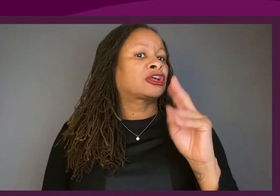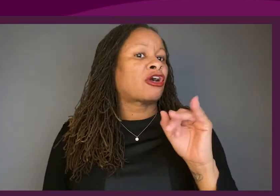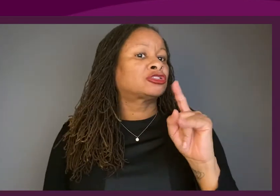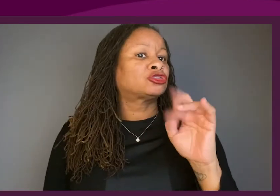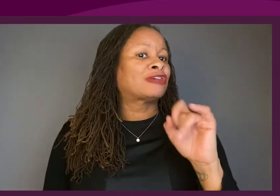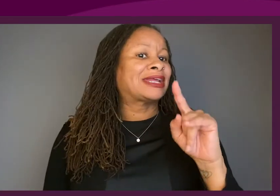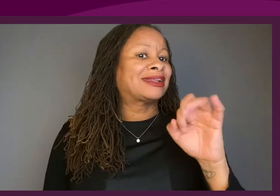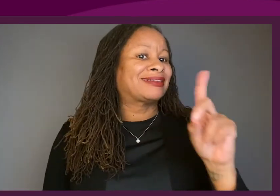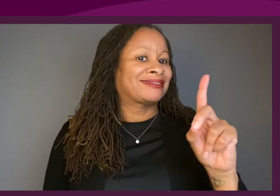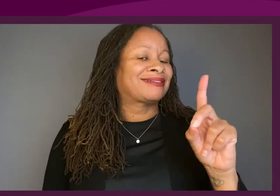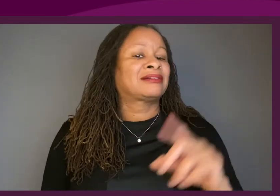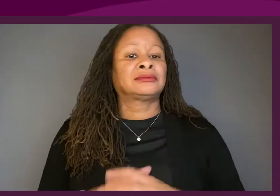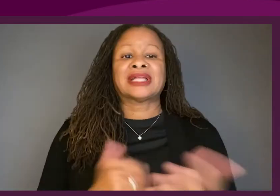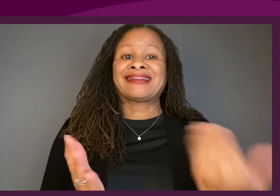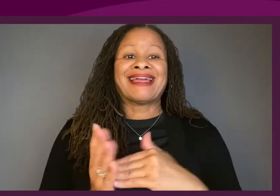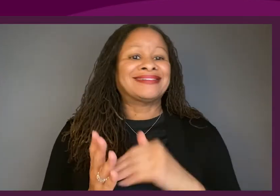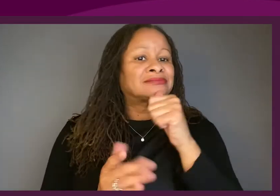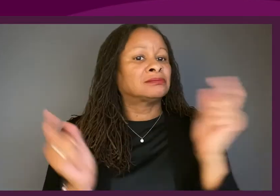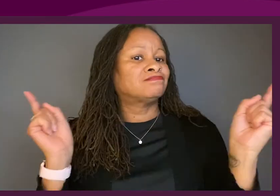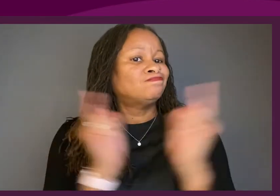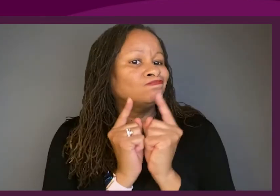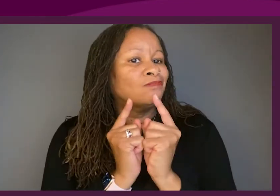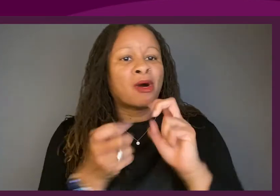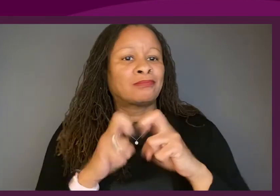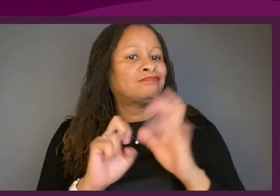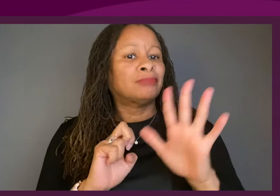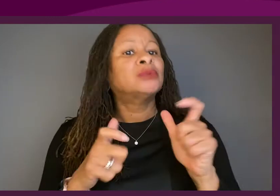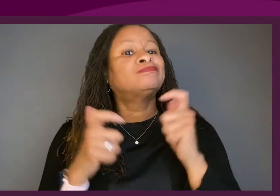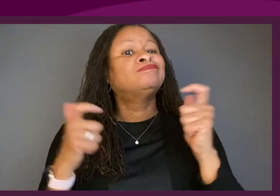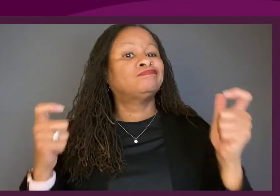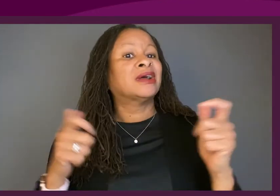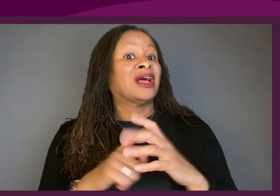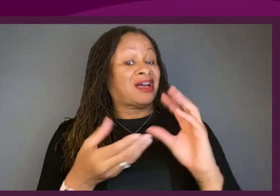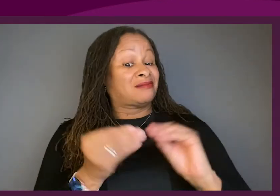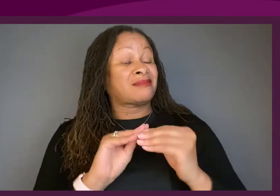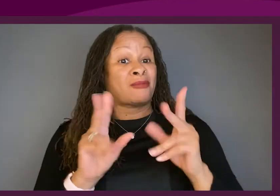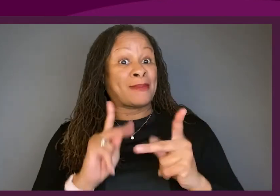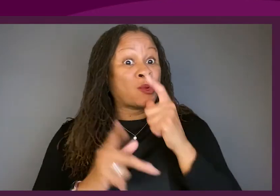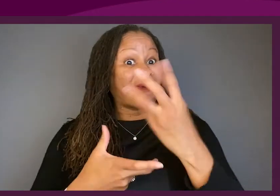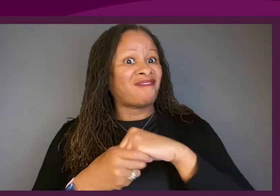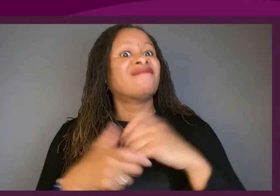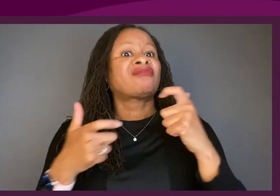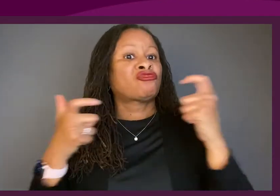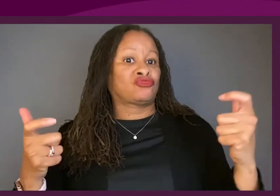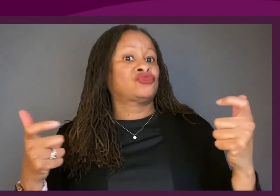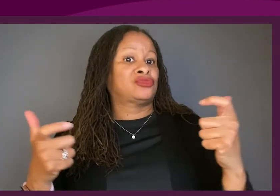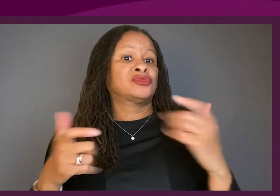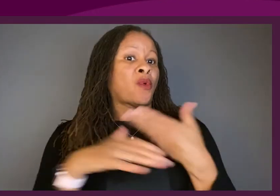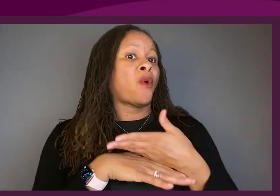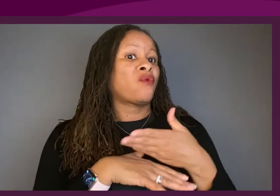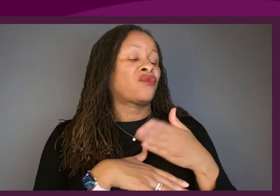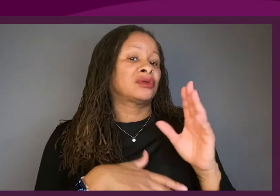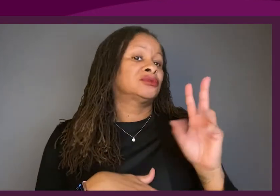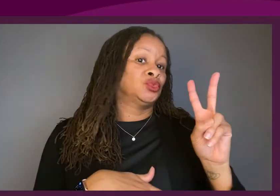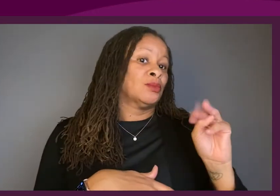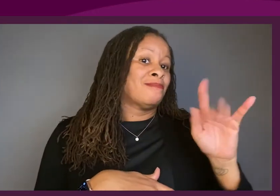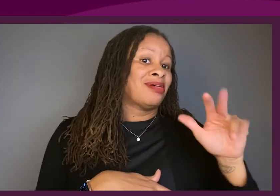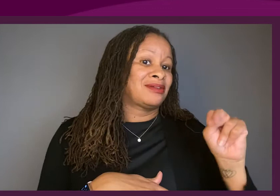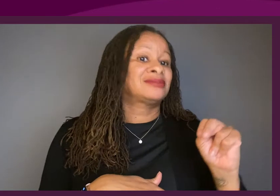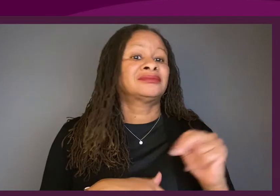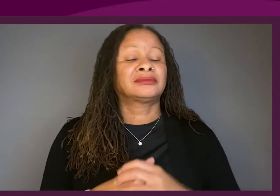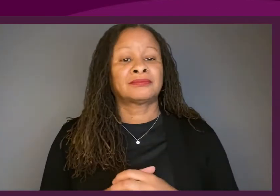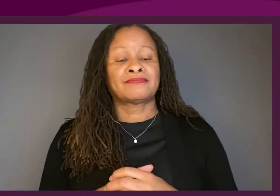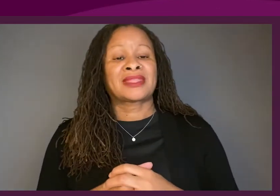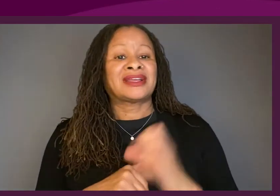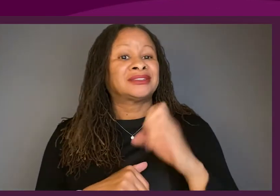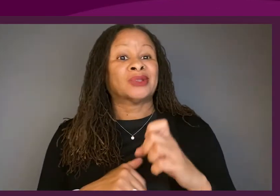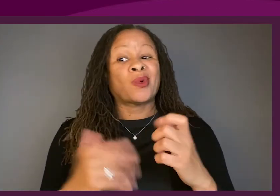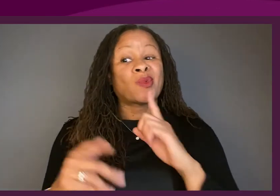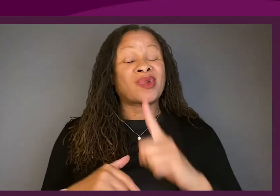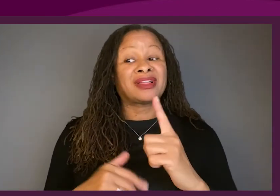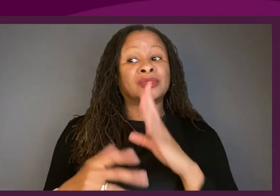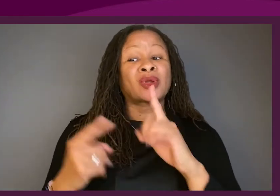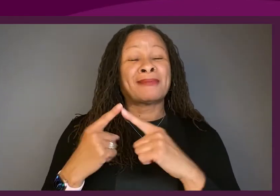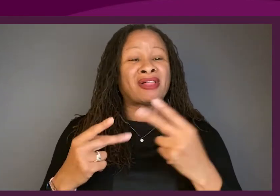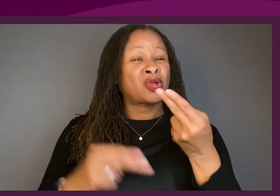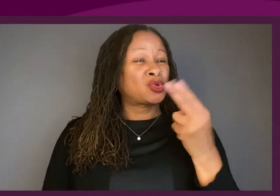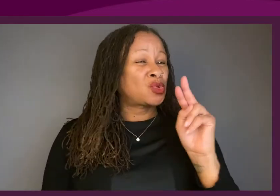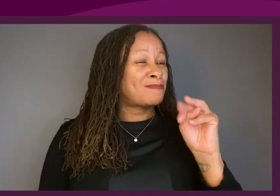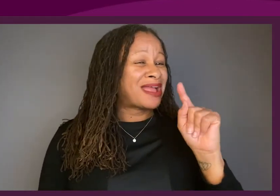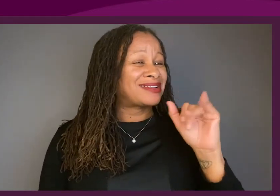So, this is again not an insignificant number of people although the very humanity of these